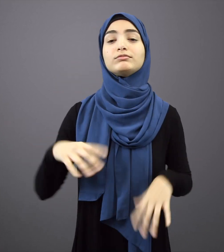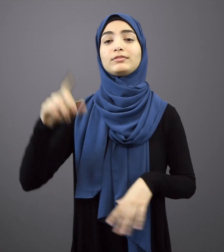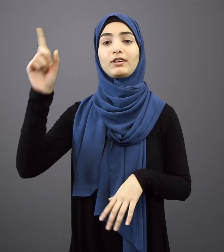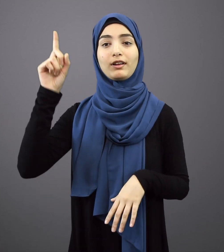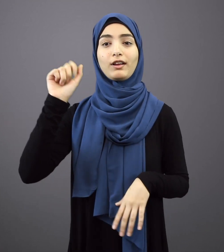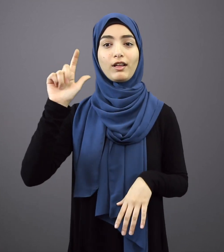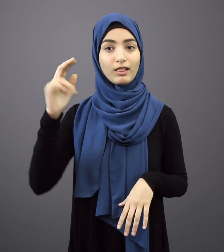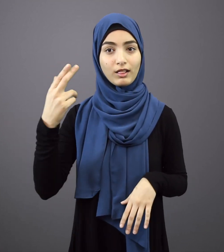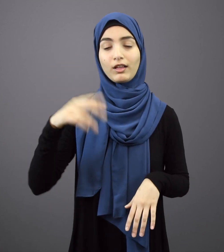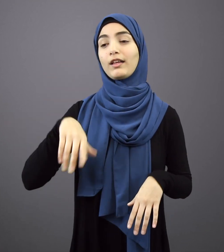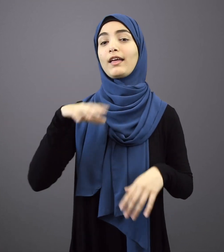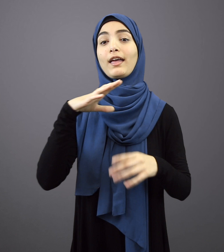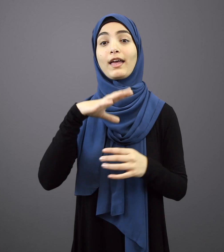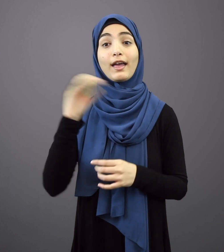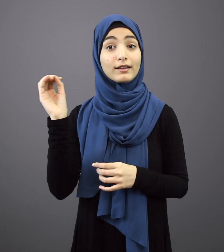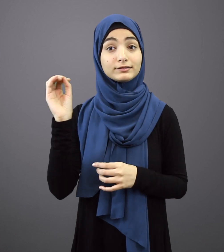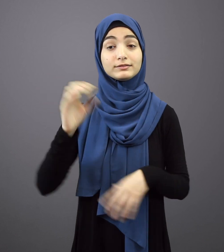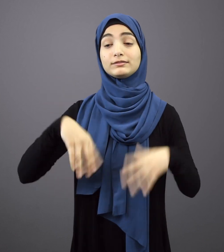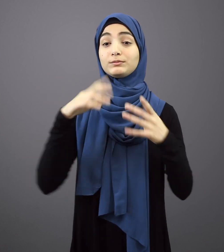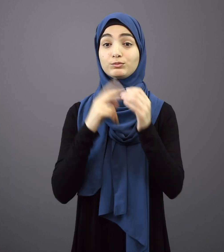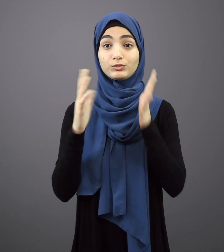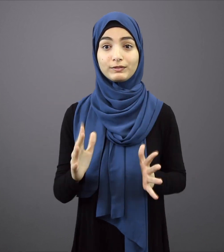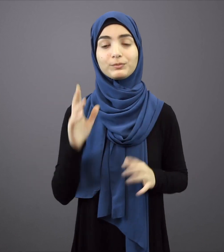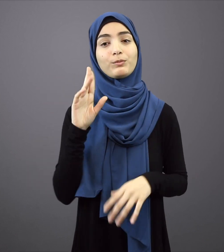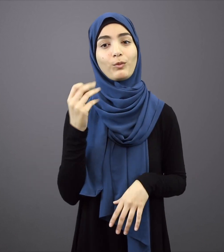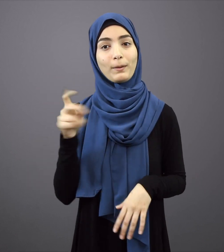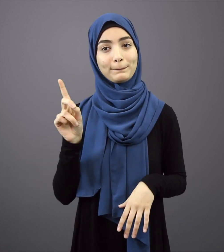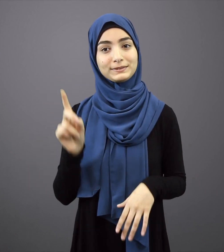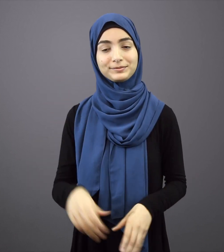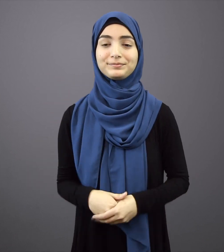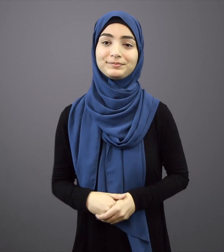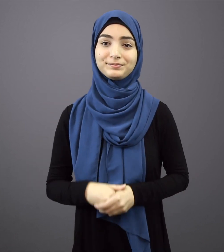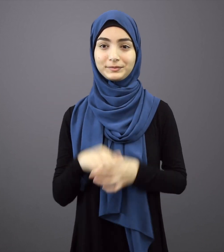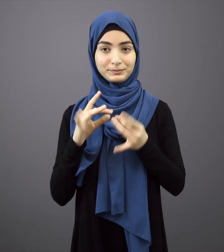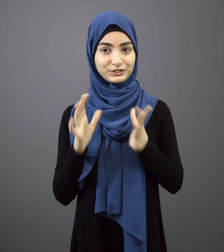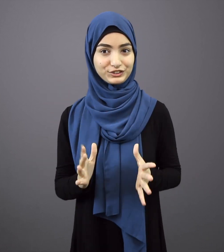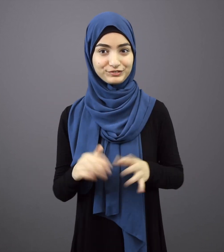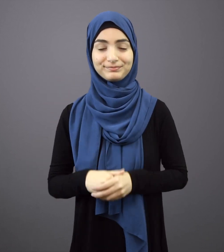except Allah and Muhammad is the messenger of Allah.